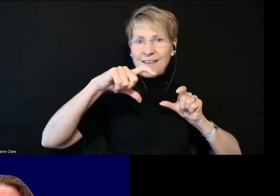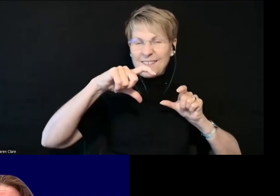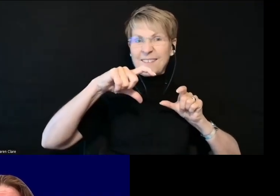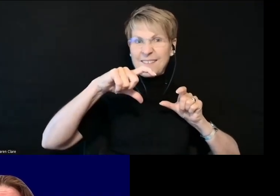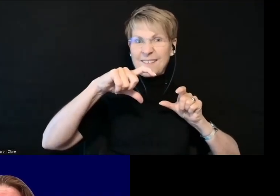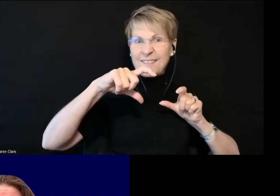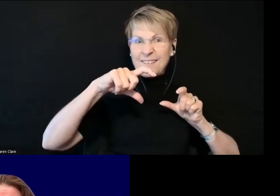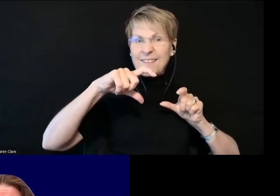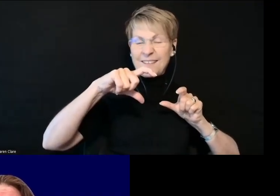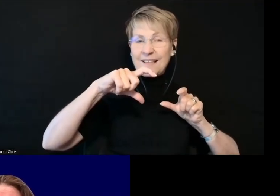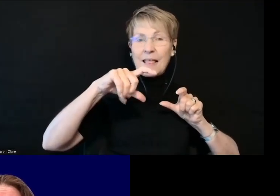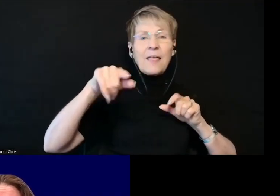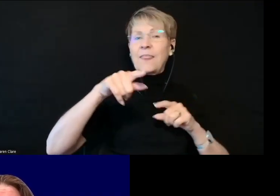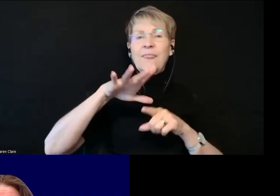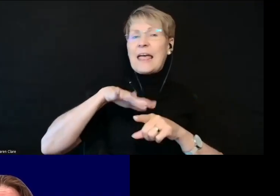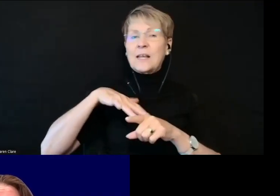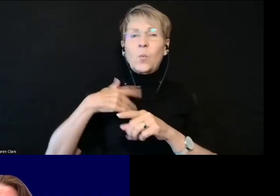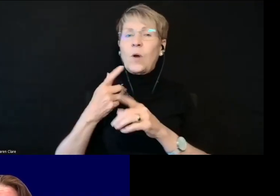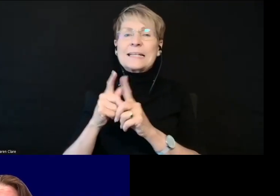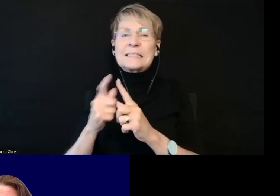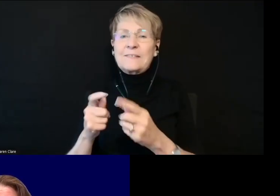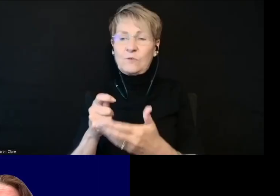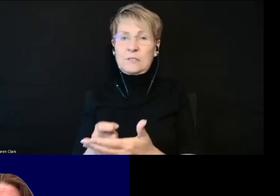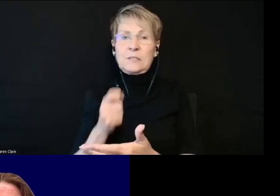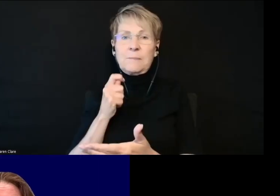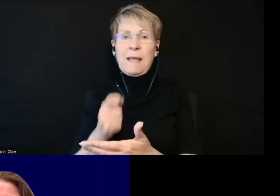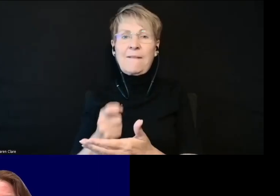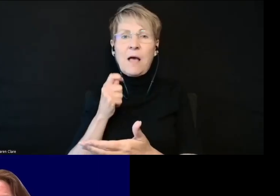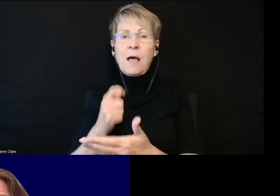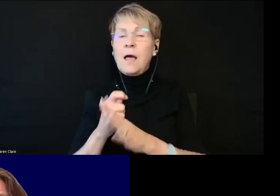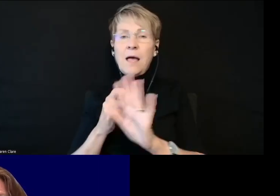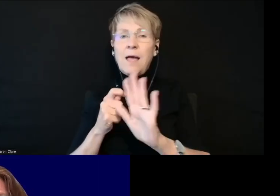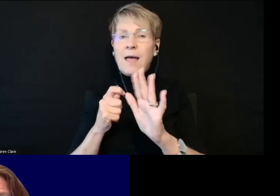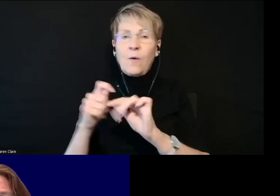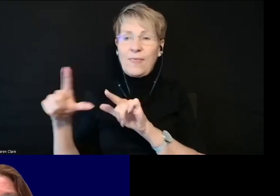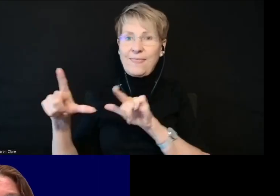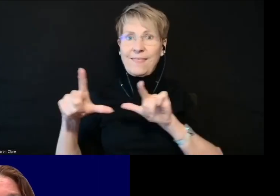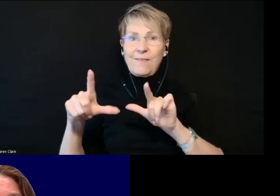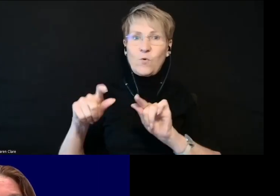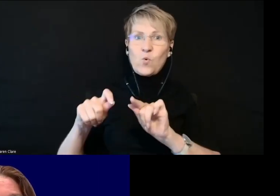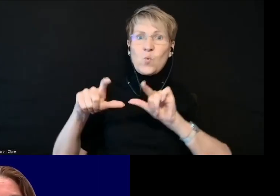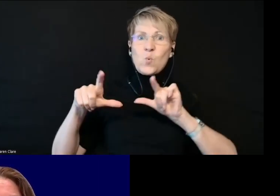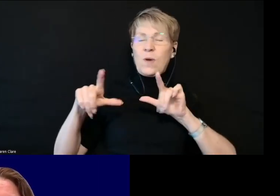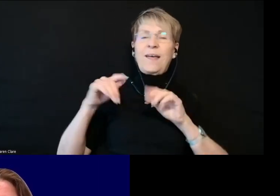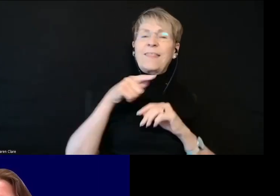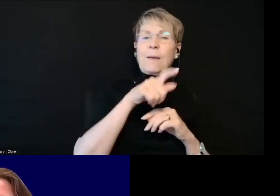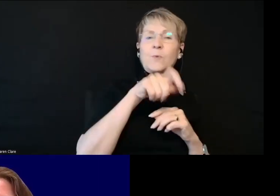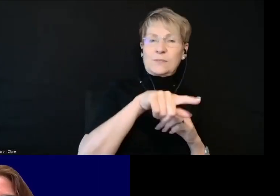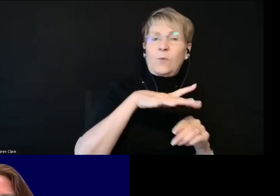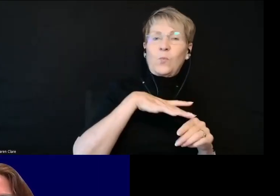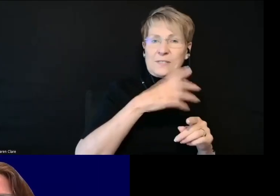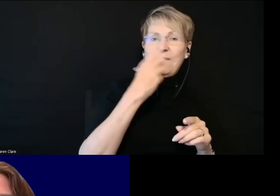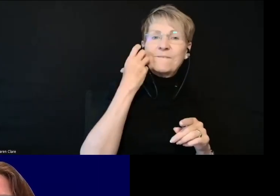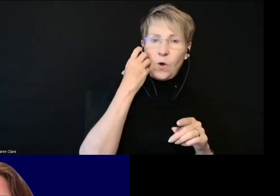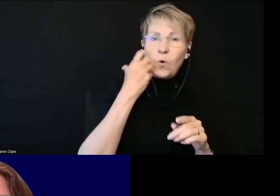video magnifier. It's a very tricky, yes.